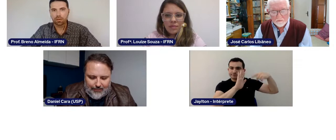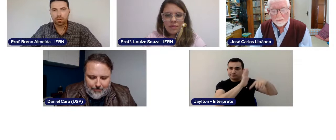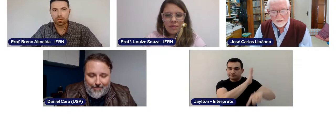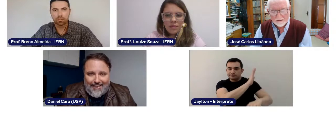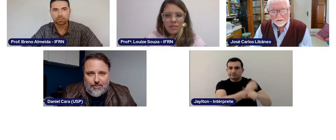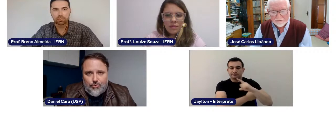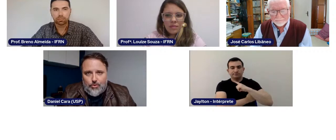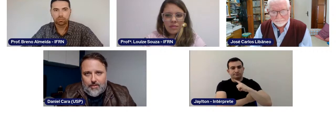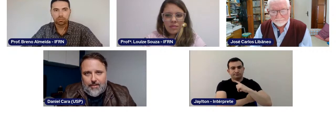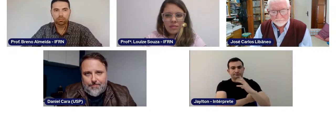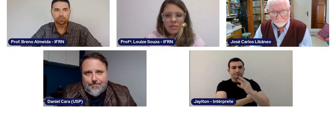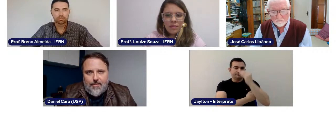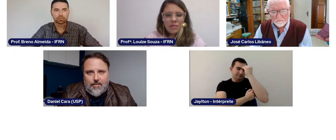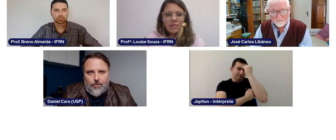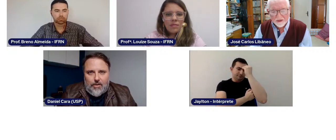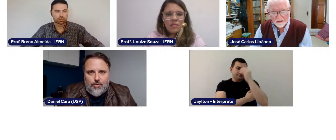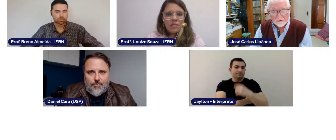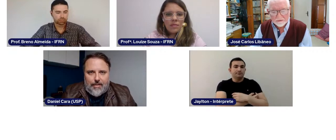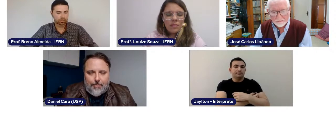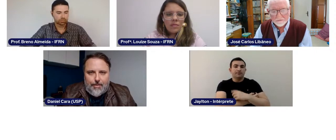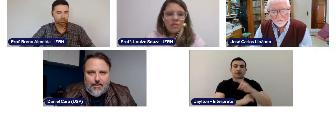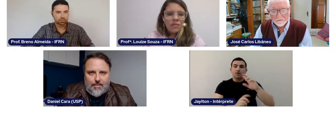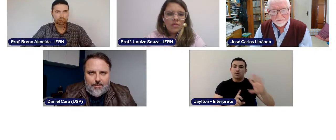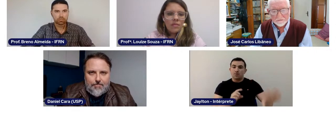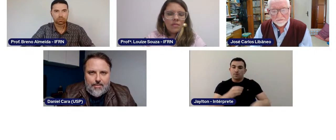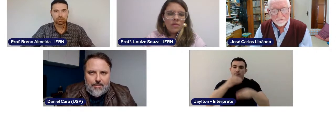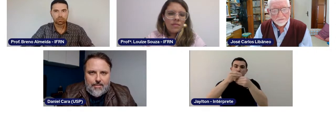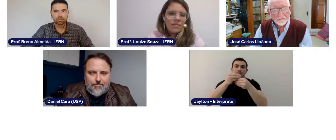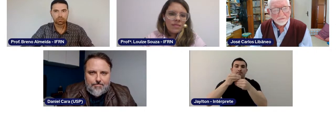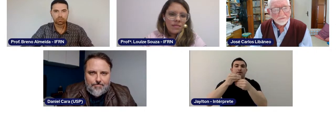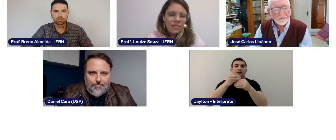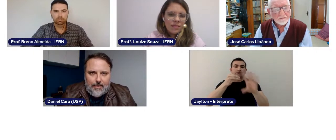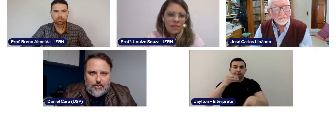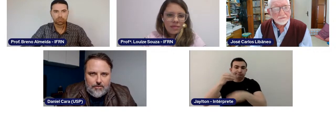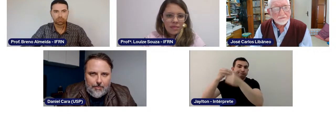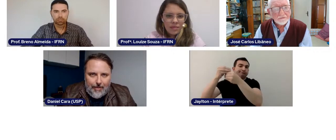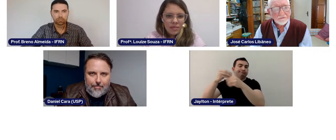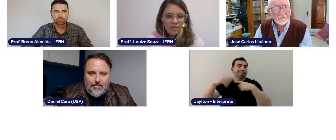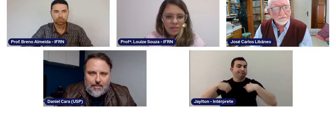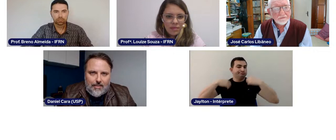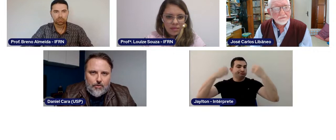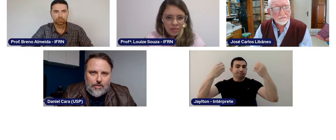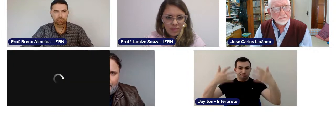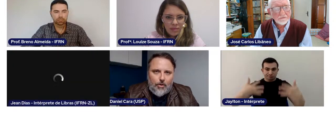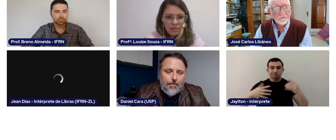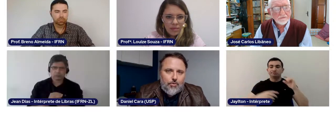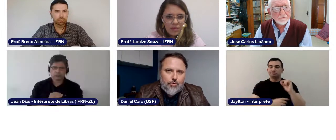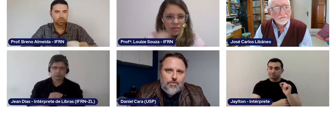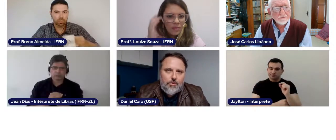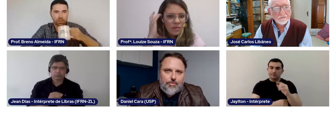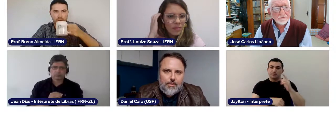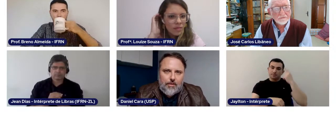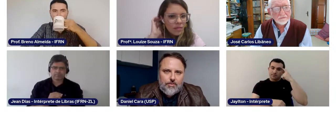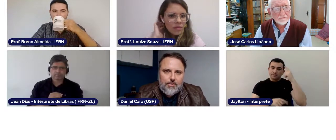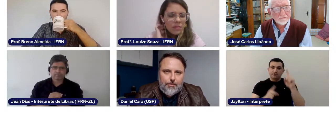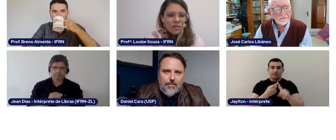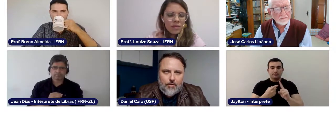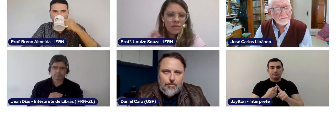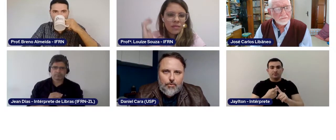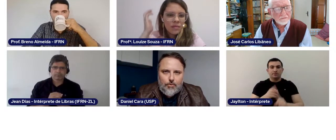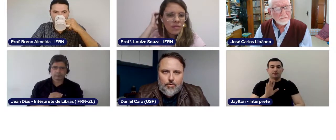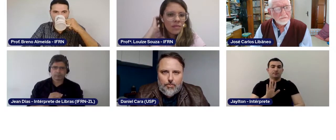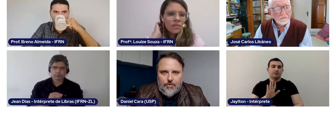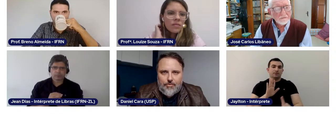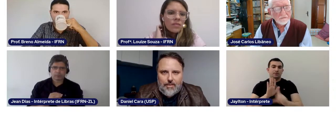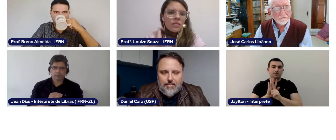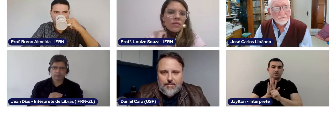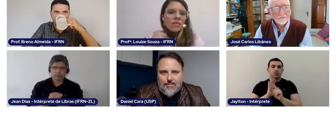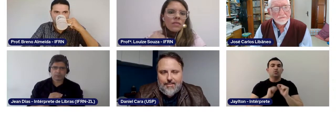To add, I think it is worth for us to think about what our Federal Constitution itself sets as a reference